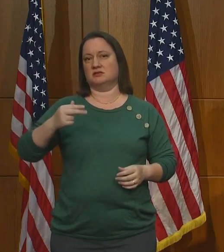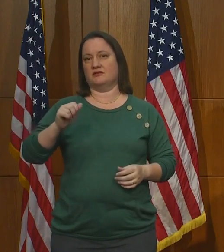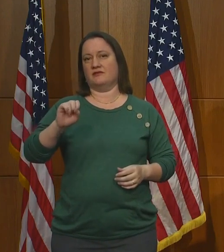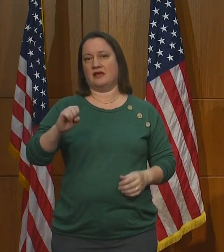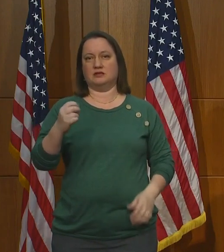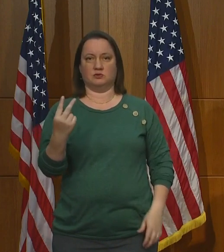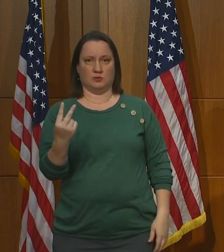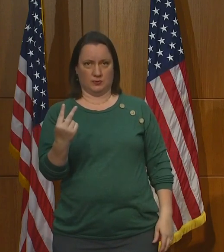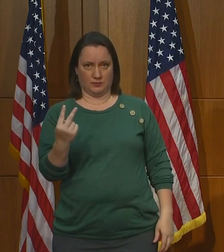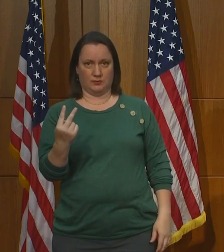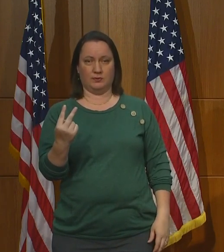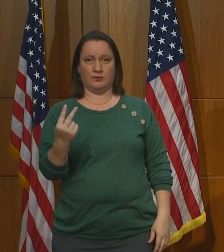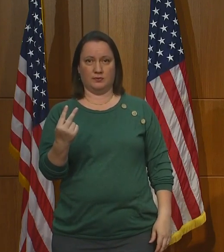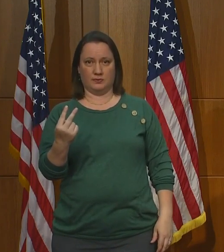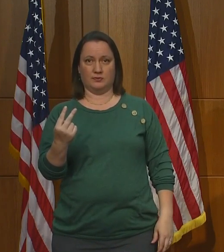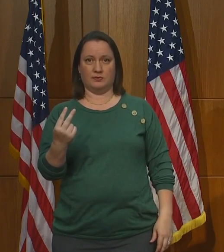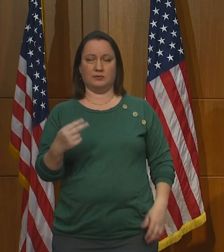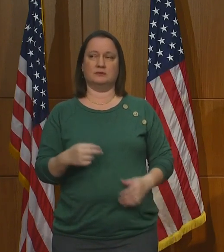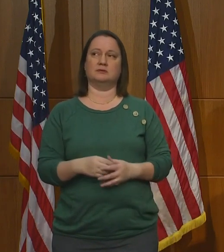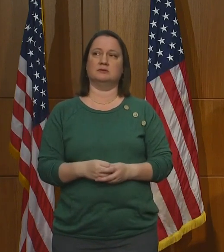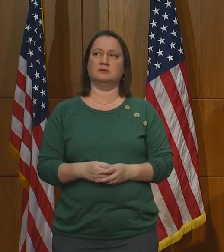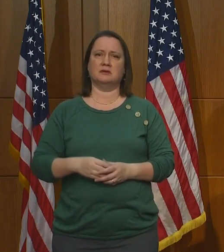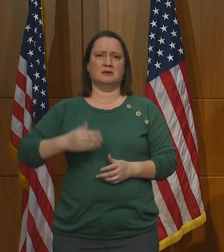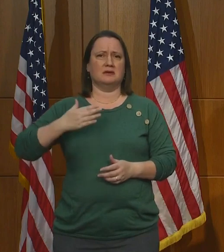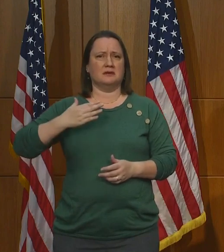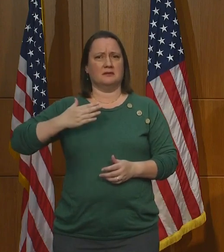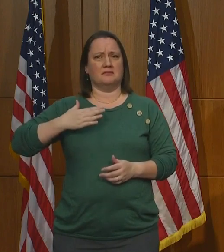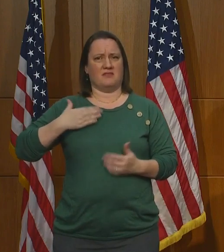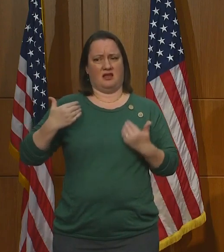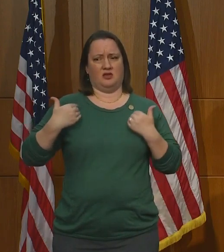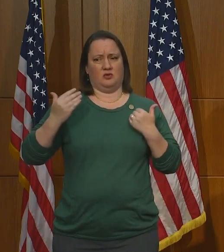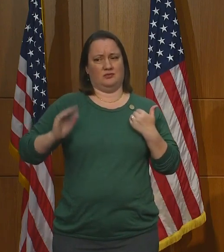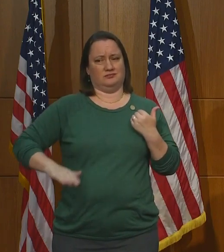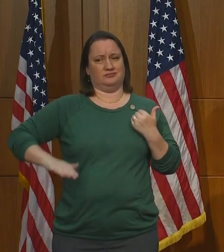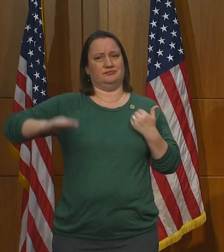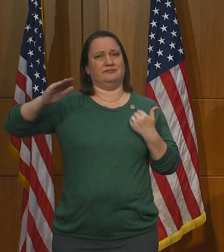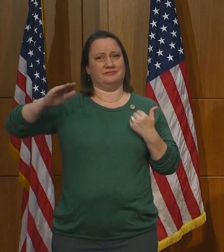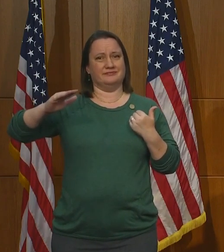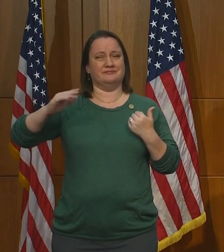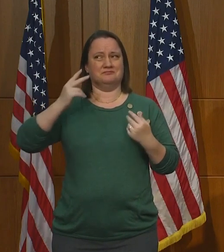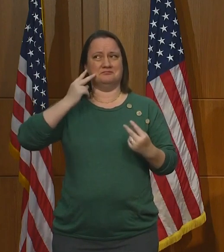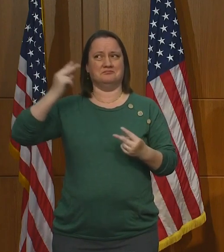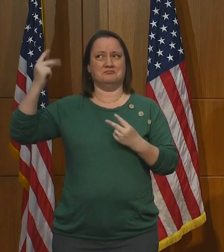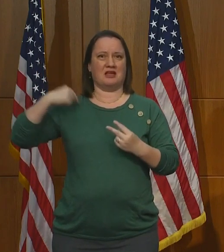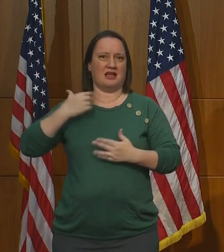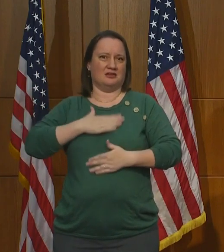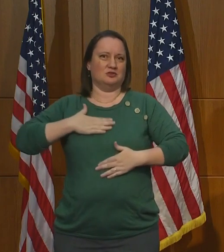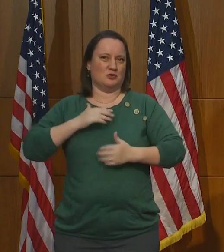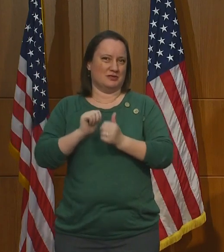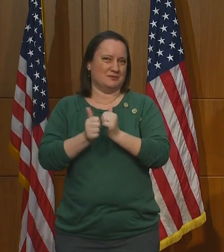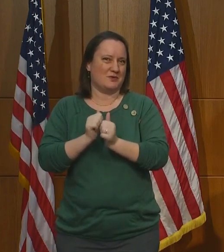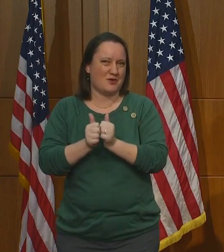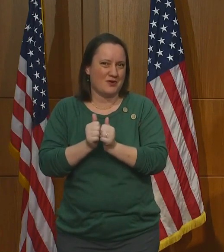FACE TO- AND- JUST- I. GROWING